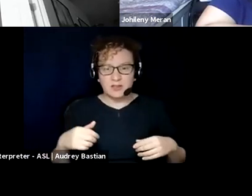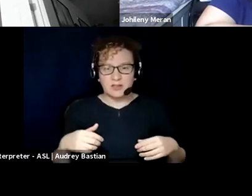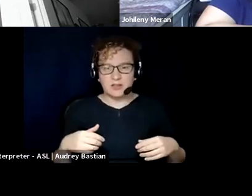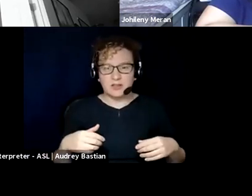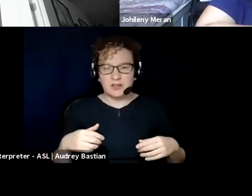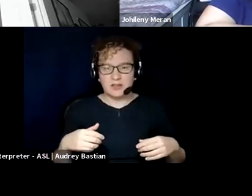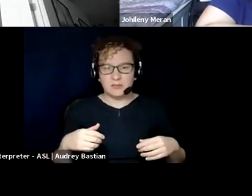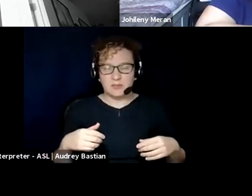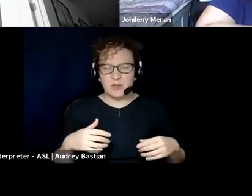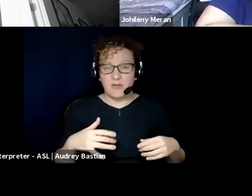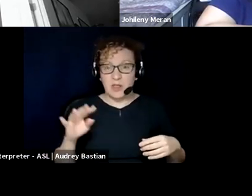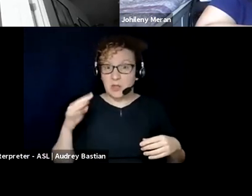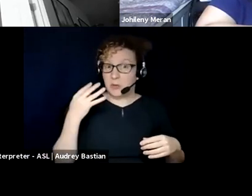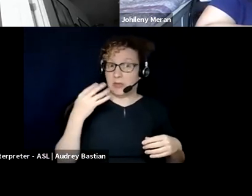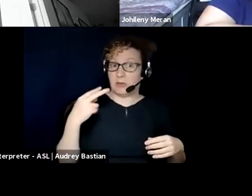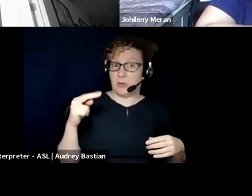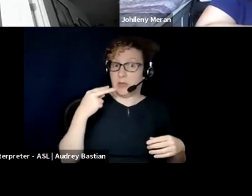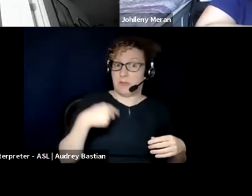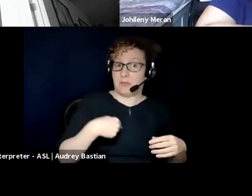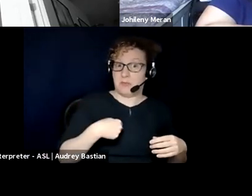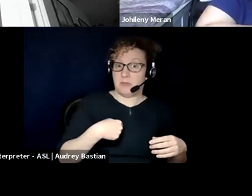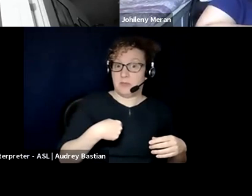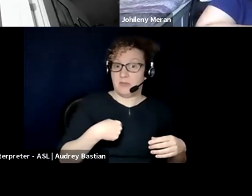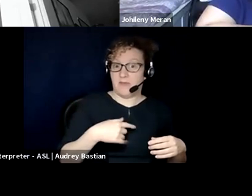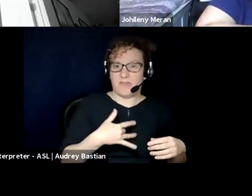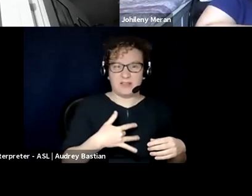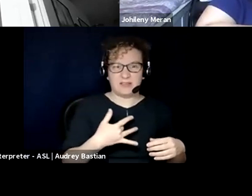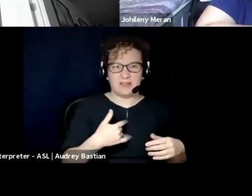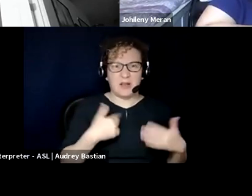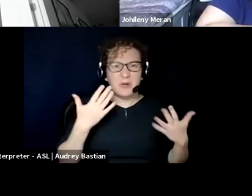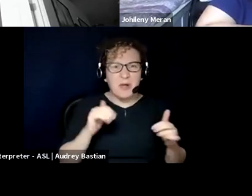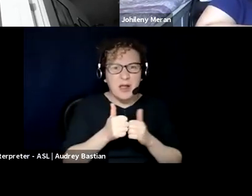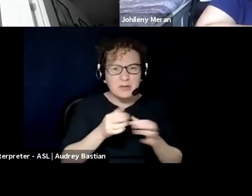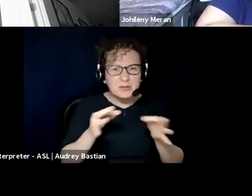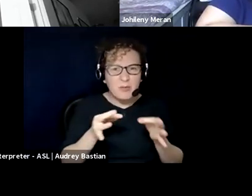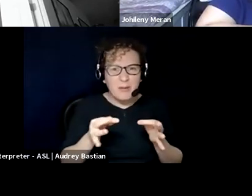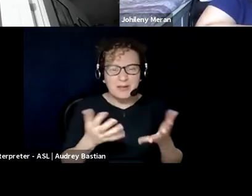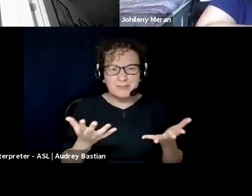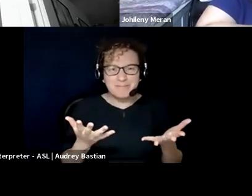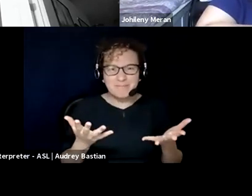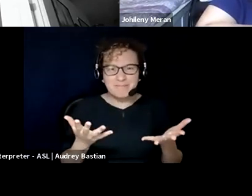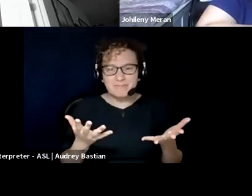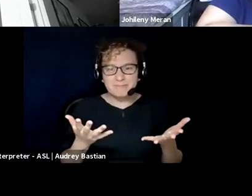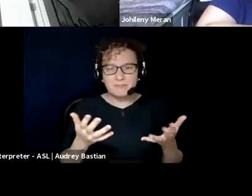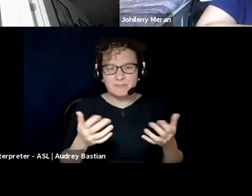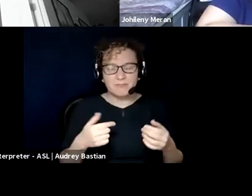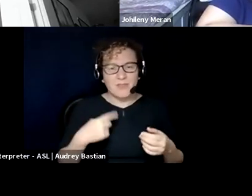are looking at you. I don't know how to describe it. I think it was something like if you are